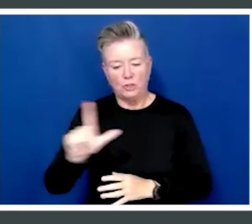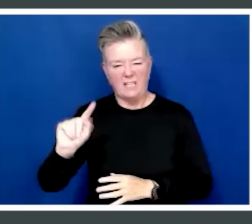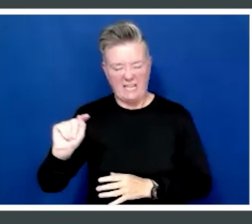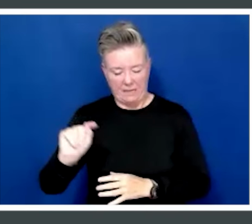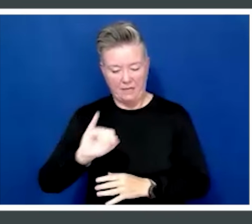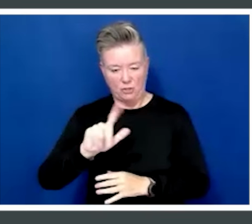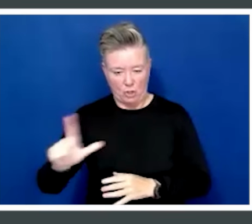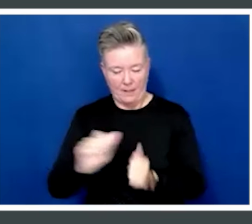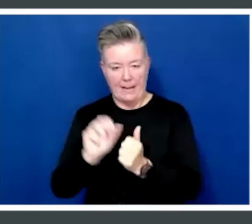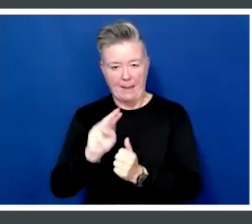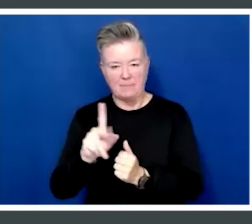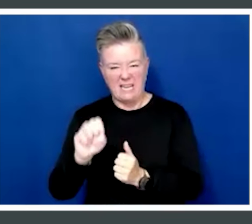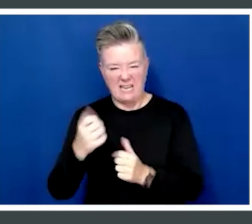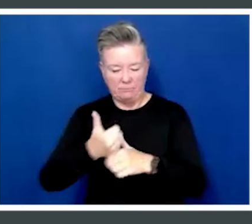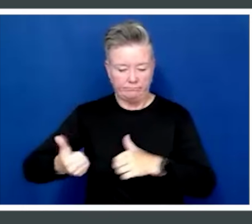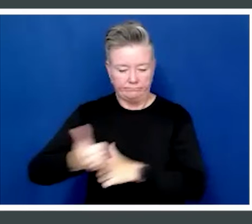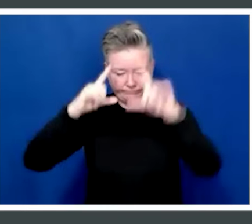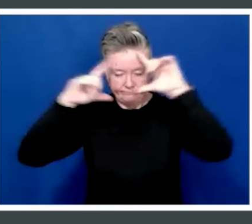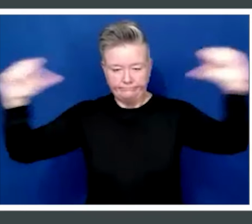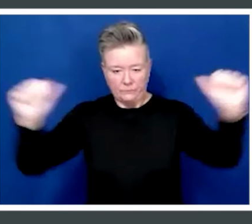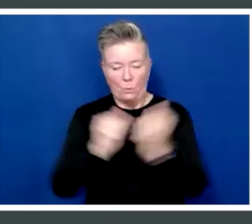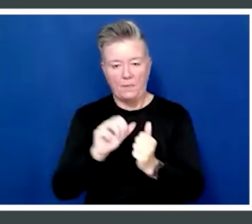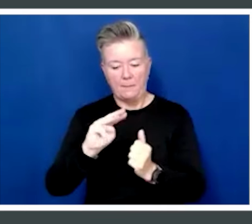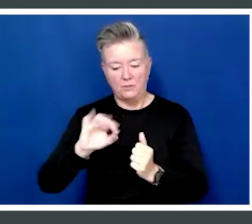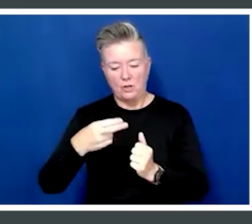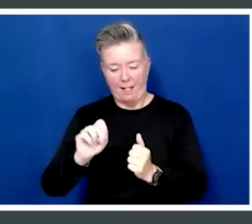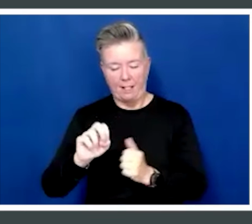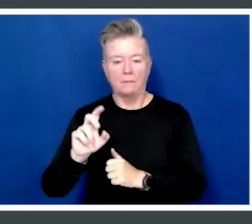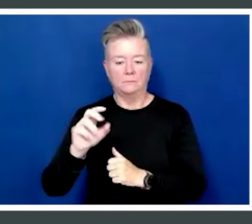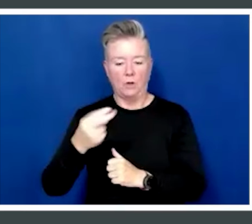Jill and MDE Deputy Superintendent Michele Harmala with a bearskin rug she donated.